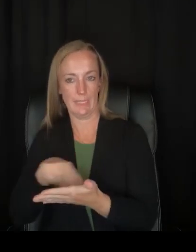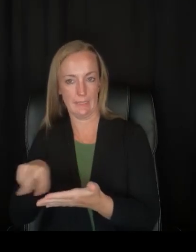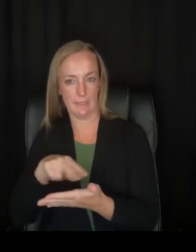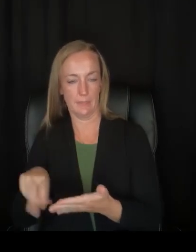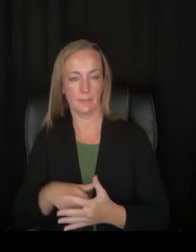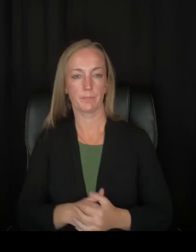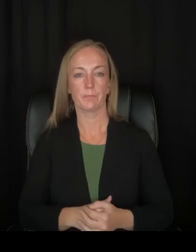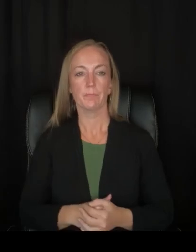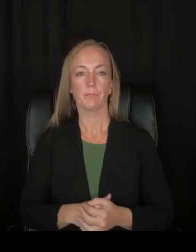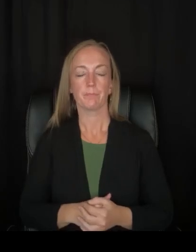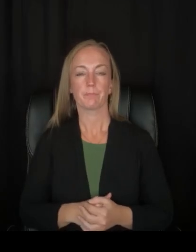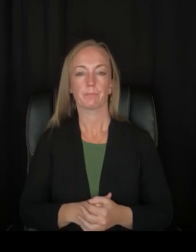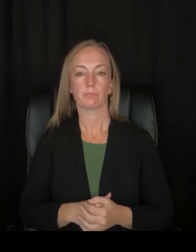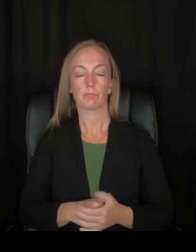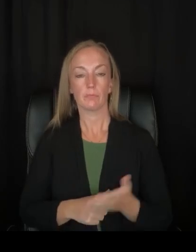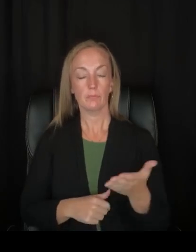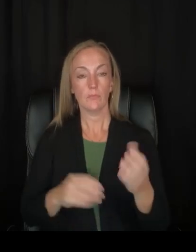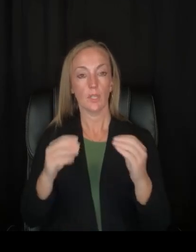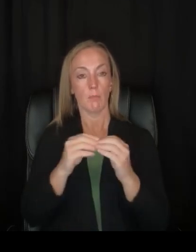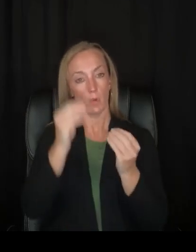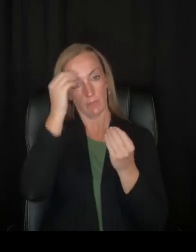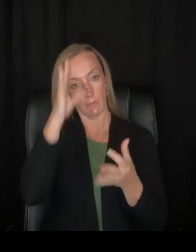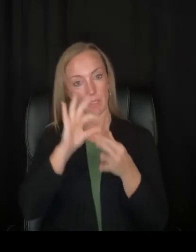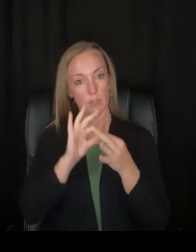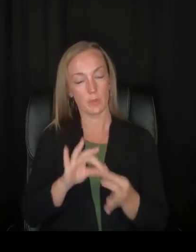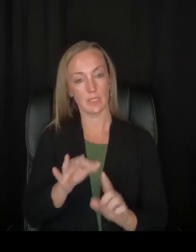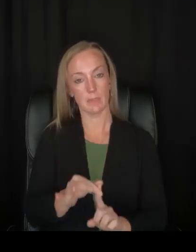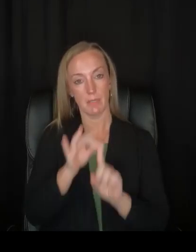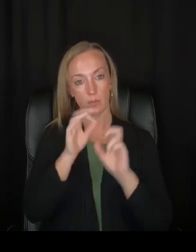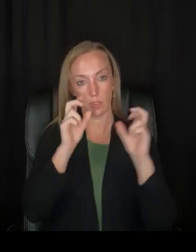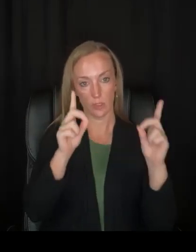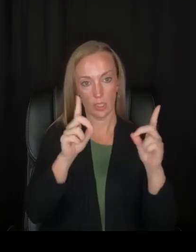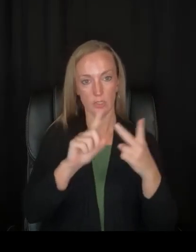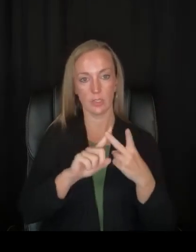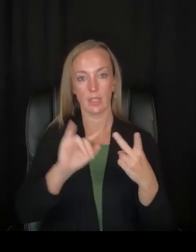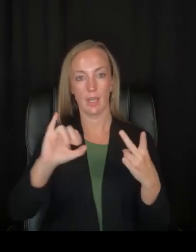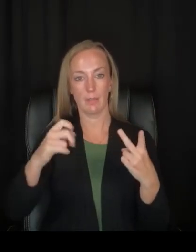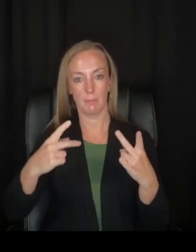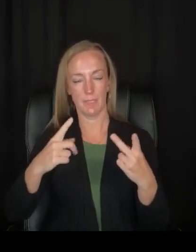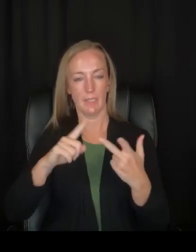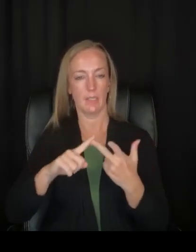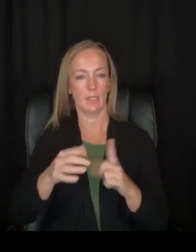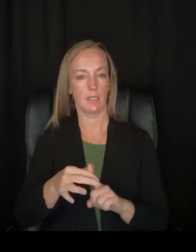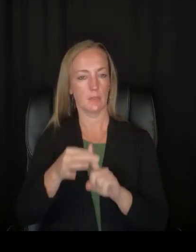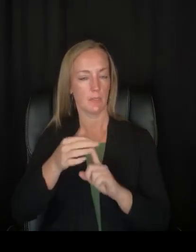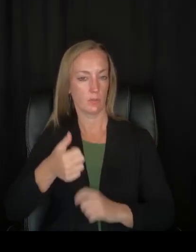There is more information on Special education Ieps and Special transportation,